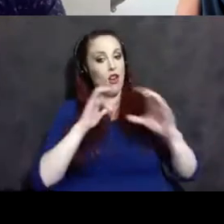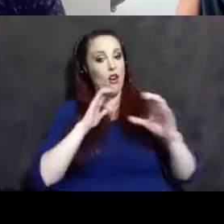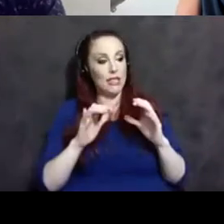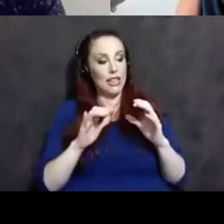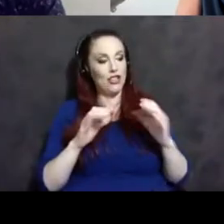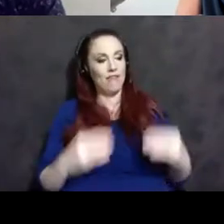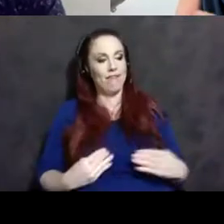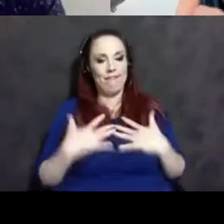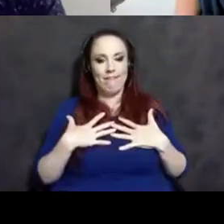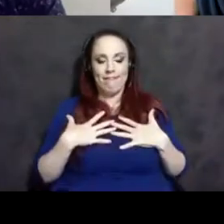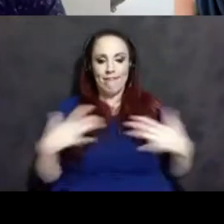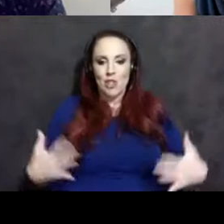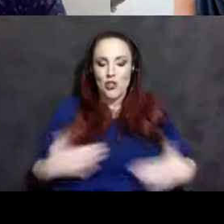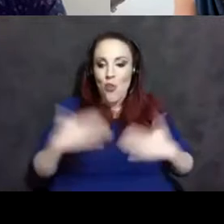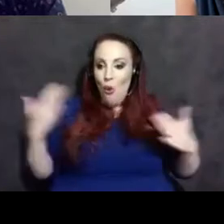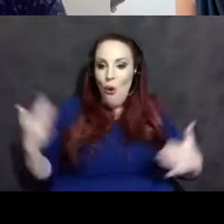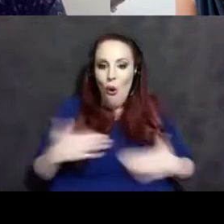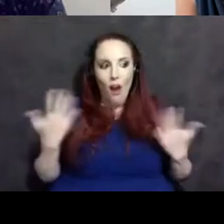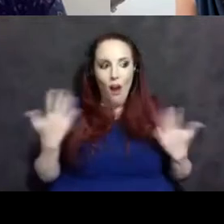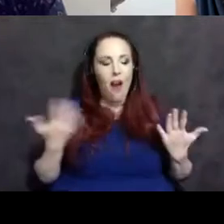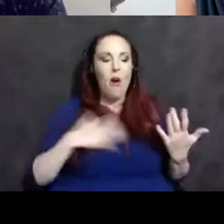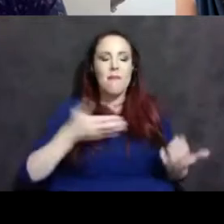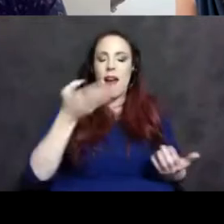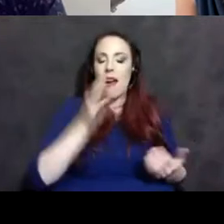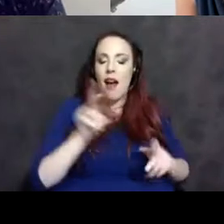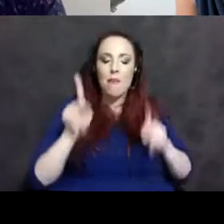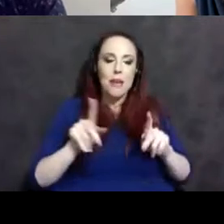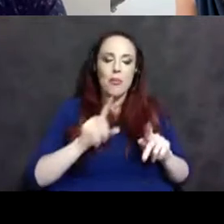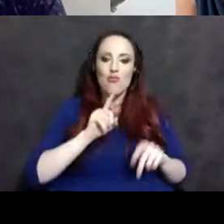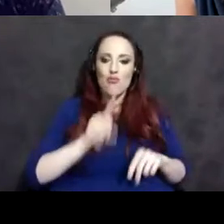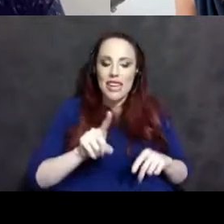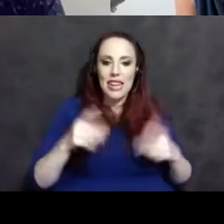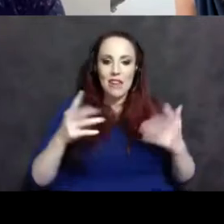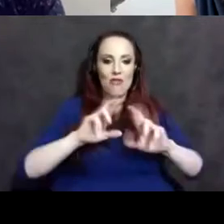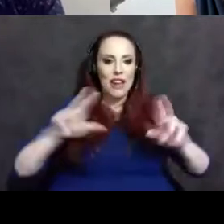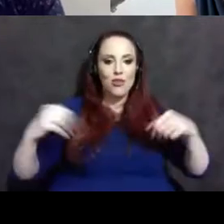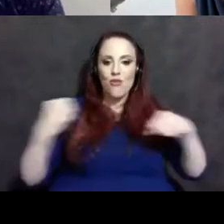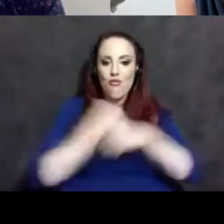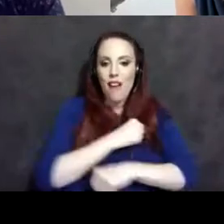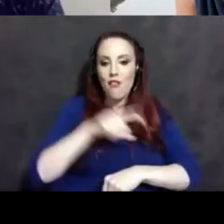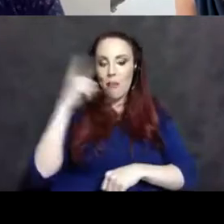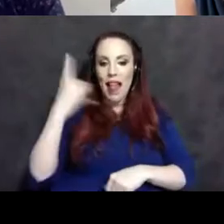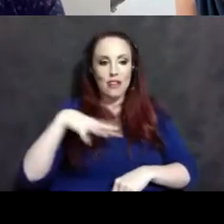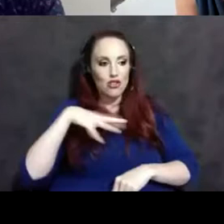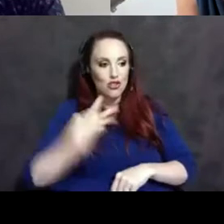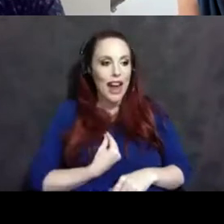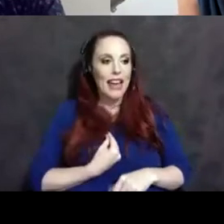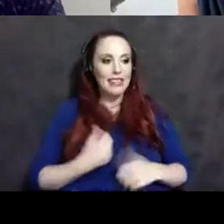It makes me feel like, oh my God, people are going to fight for Black trans lives and I can stay my Black trans self at home.